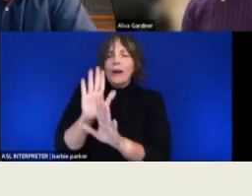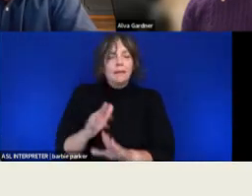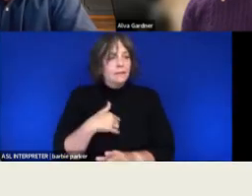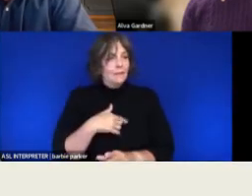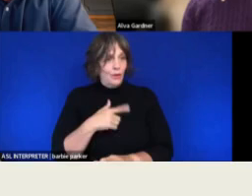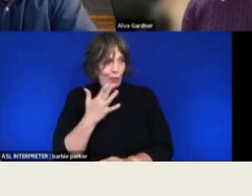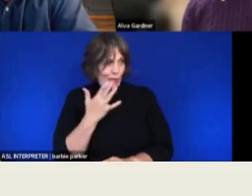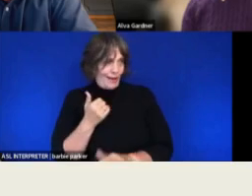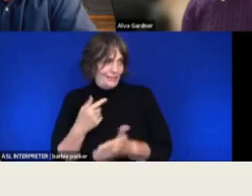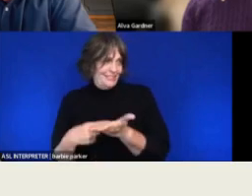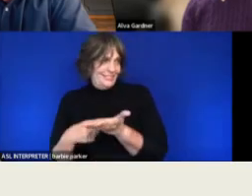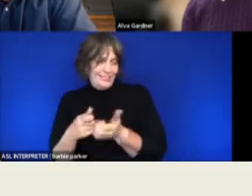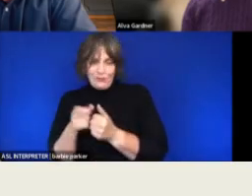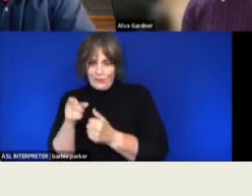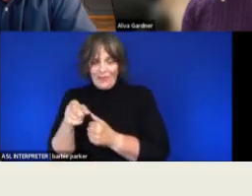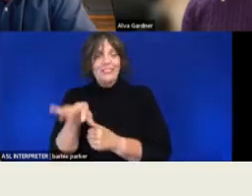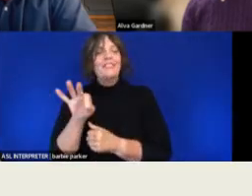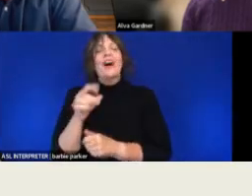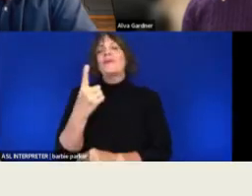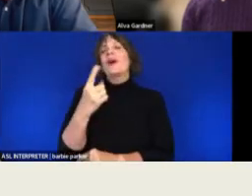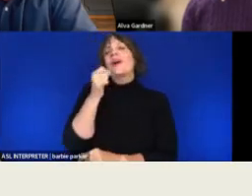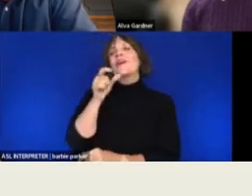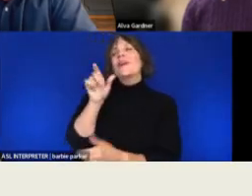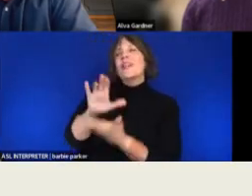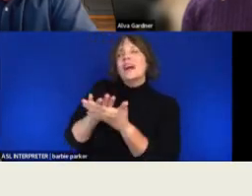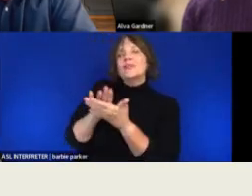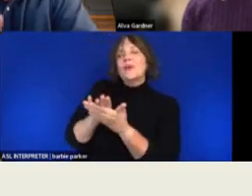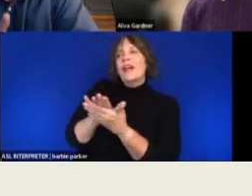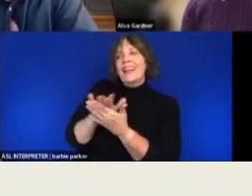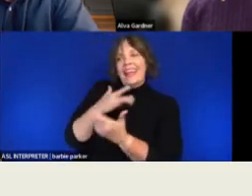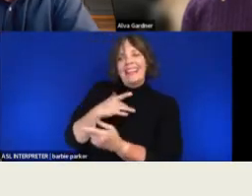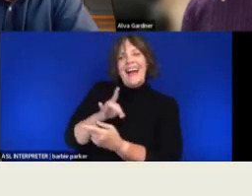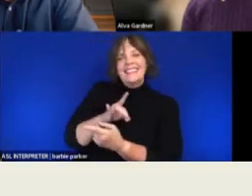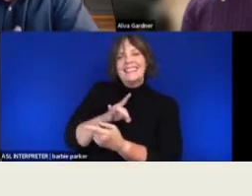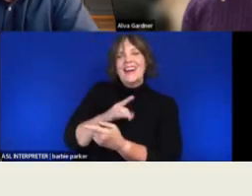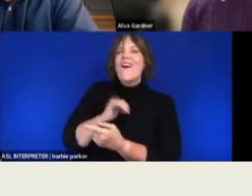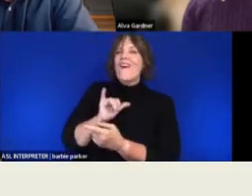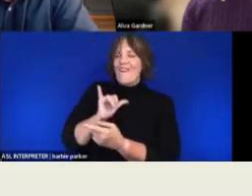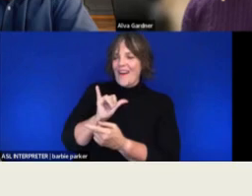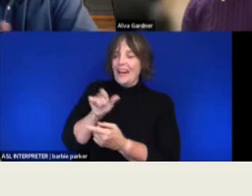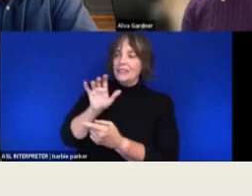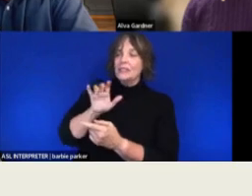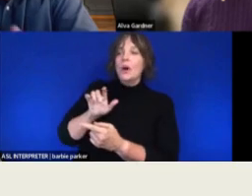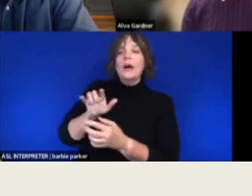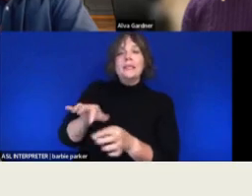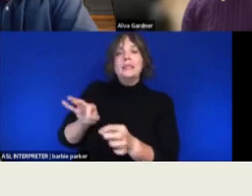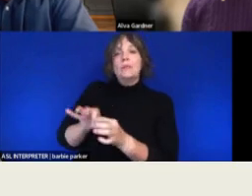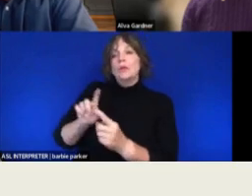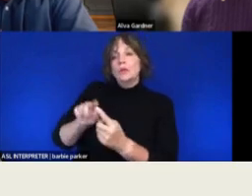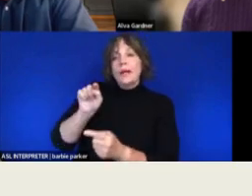there's a girl at school he likes. So his important to had him do the important for. And so we really need to think about as